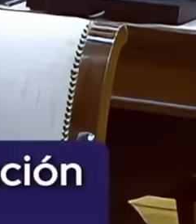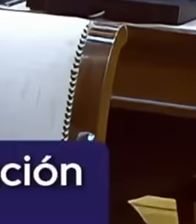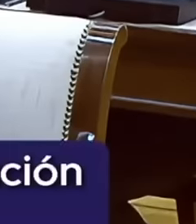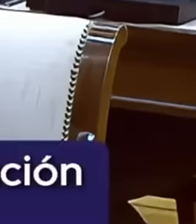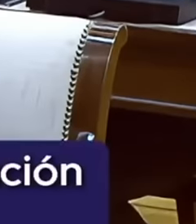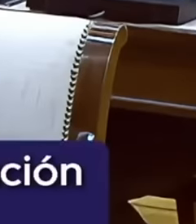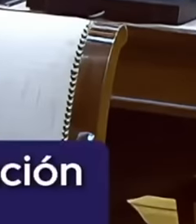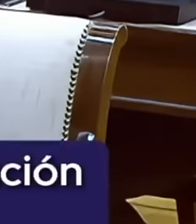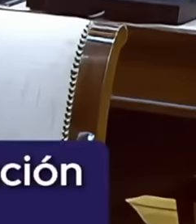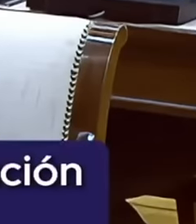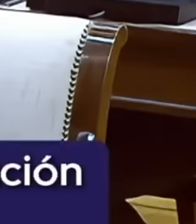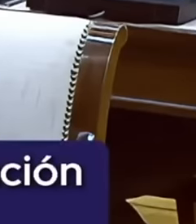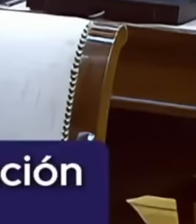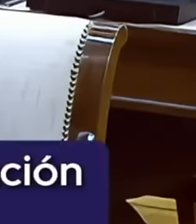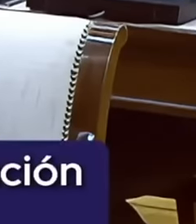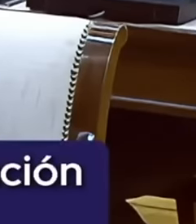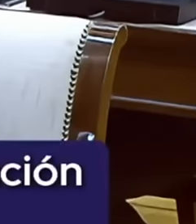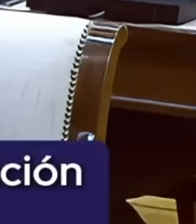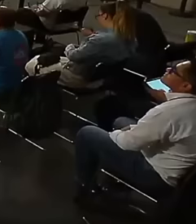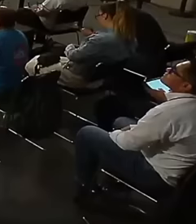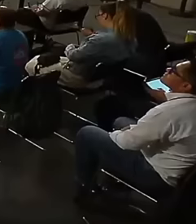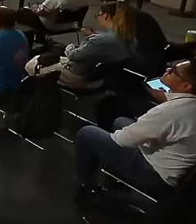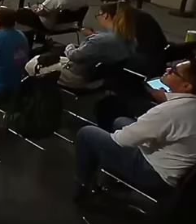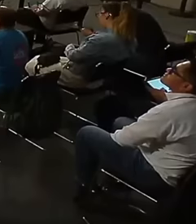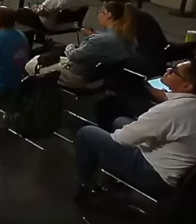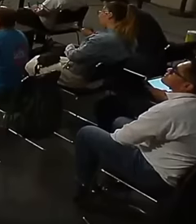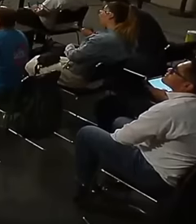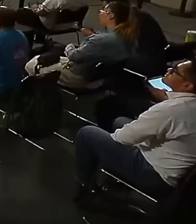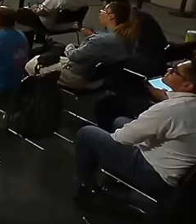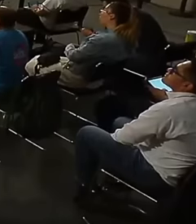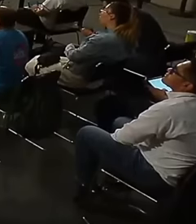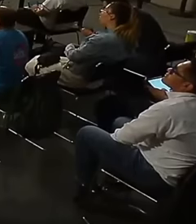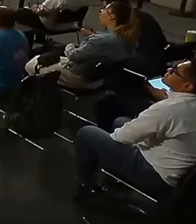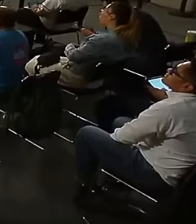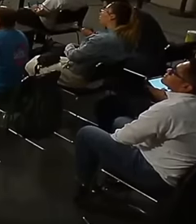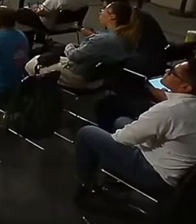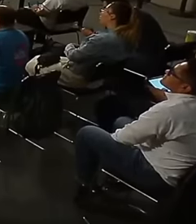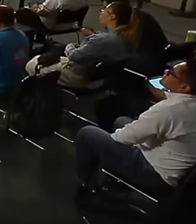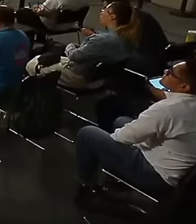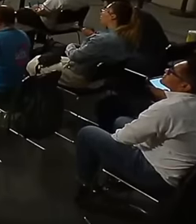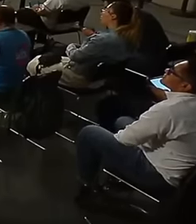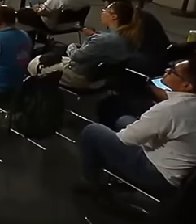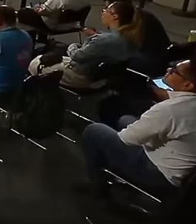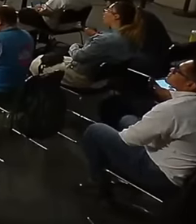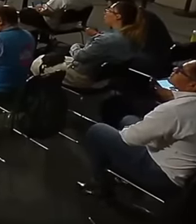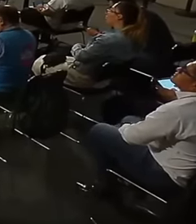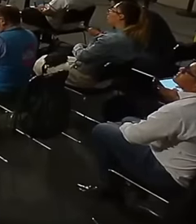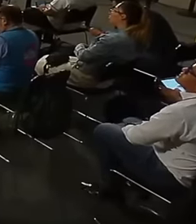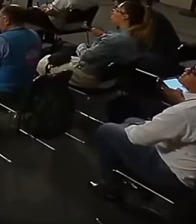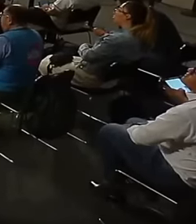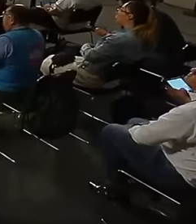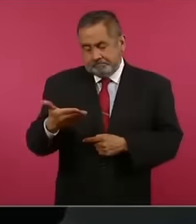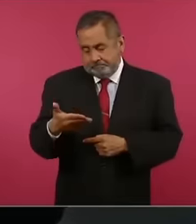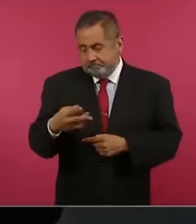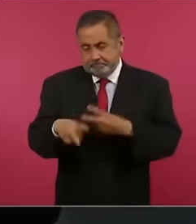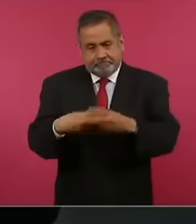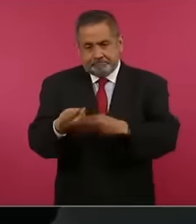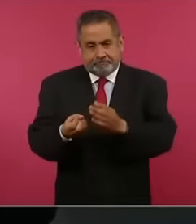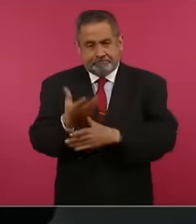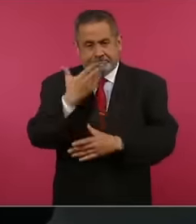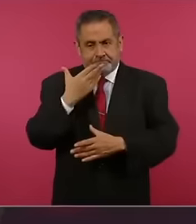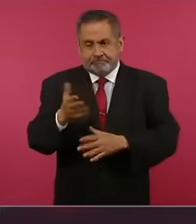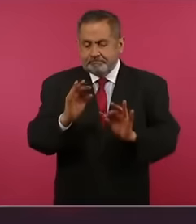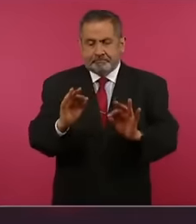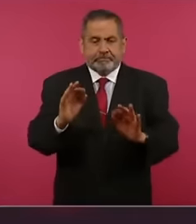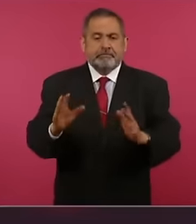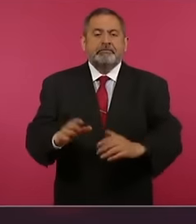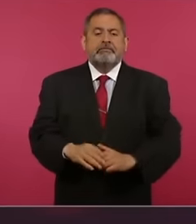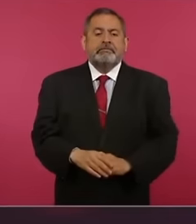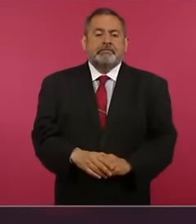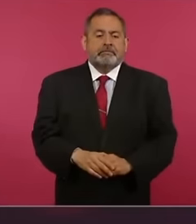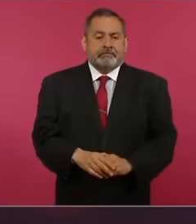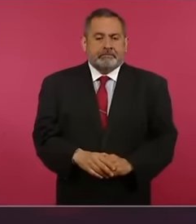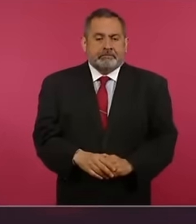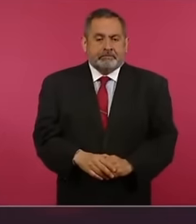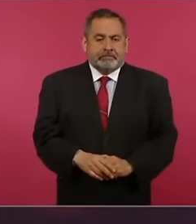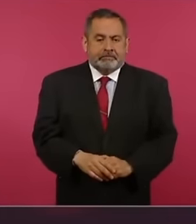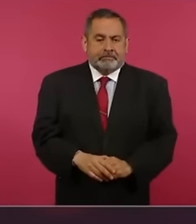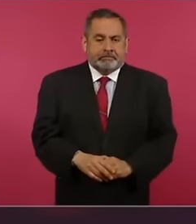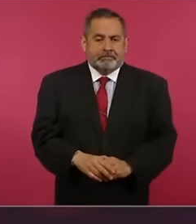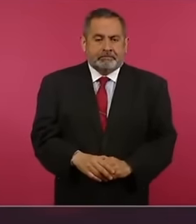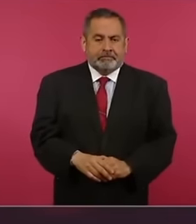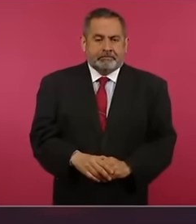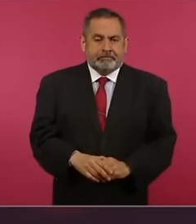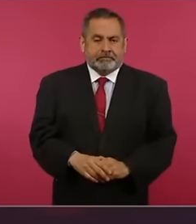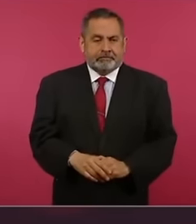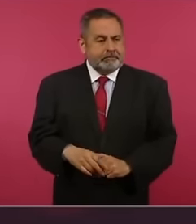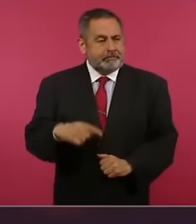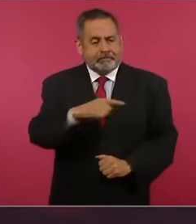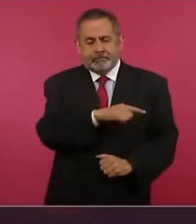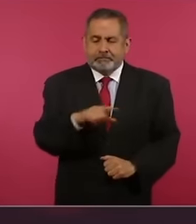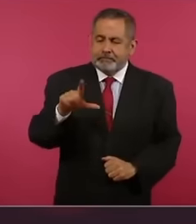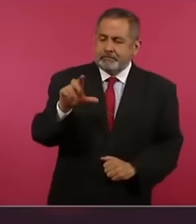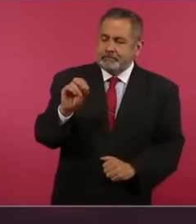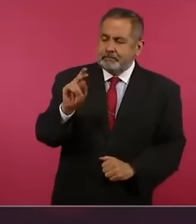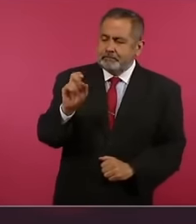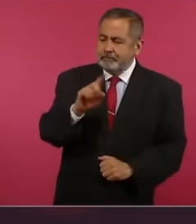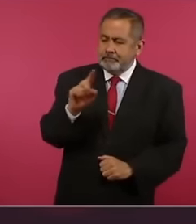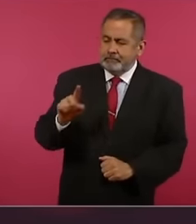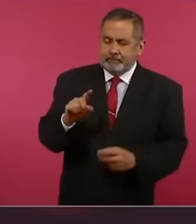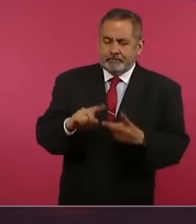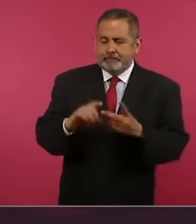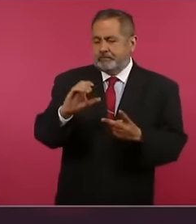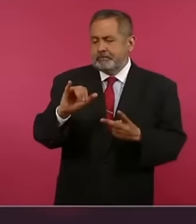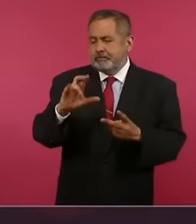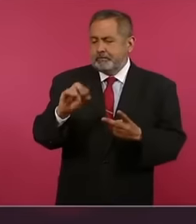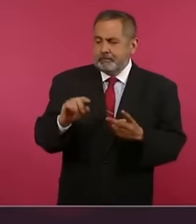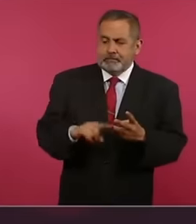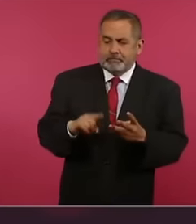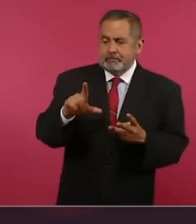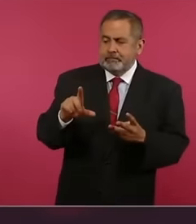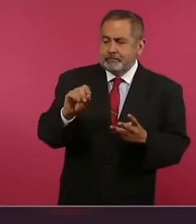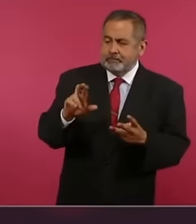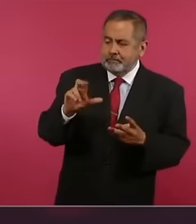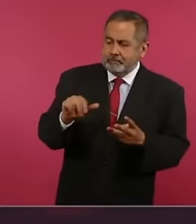essential democratization of the judiciary Ah, because the fact that López Yasiro and Loret the lady